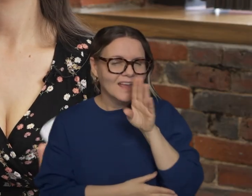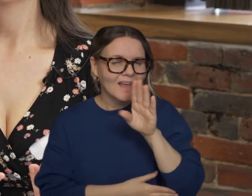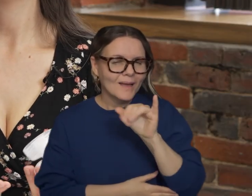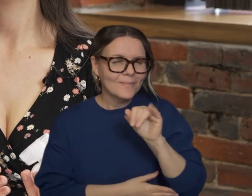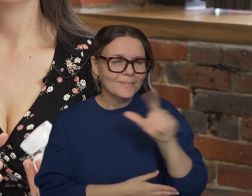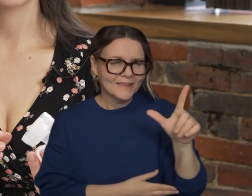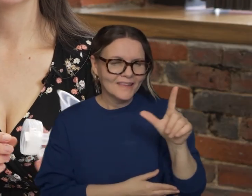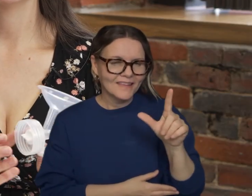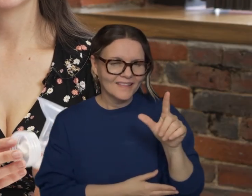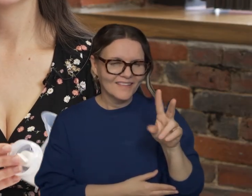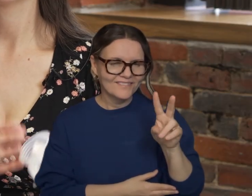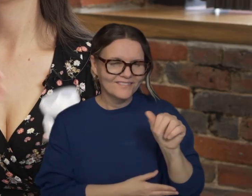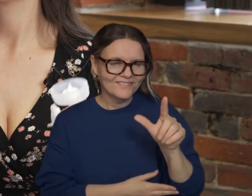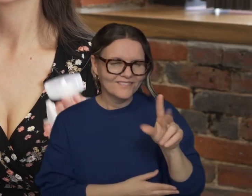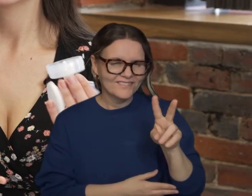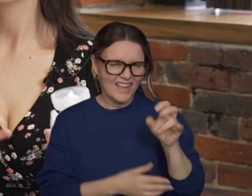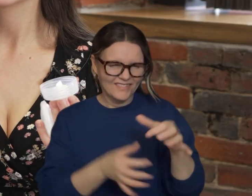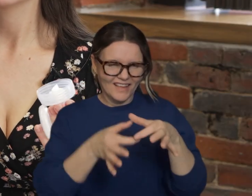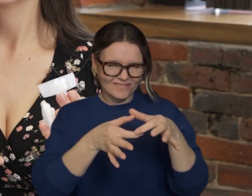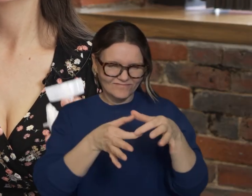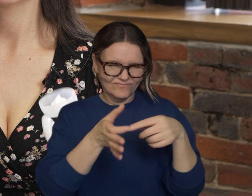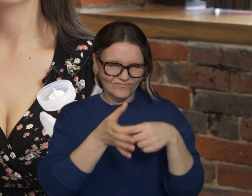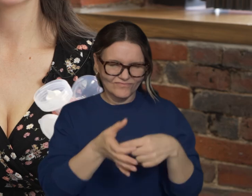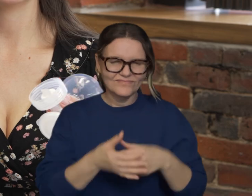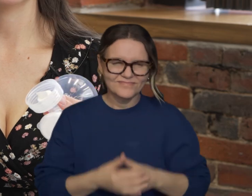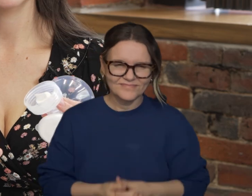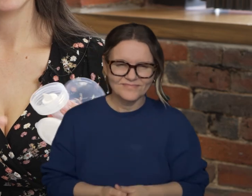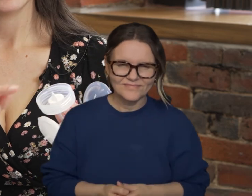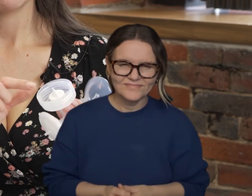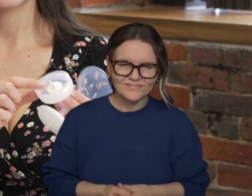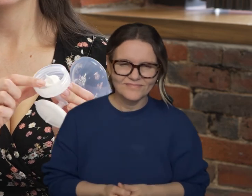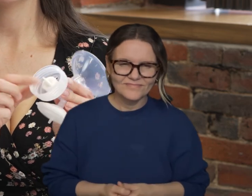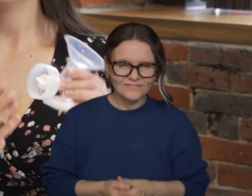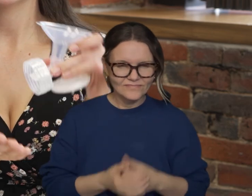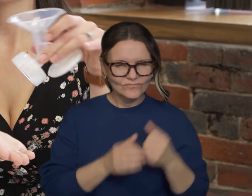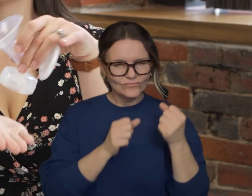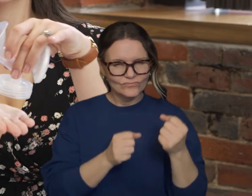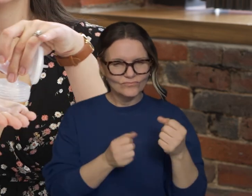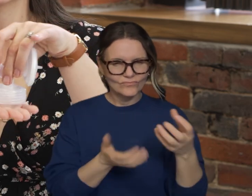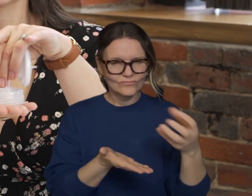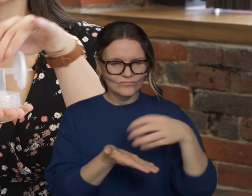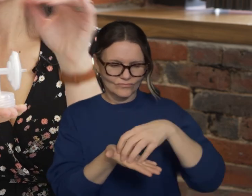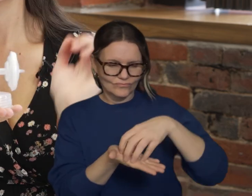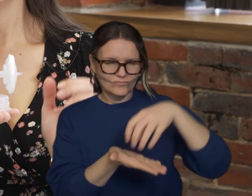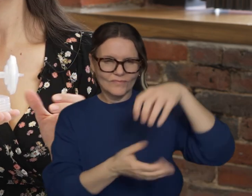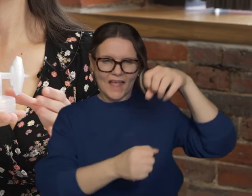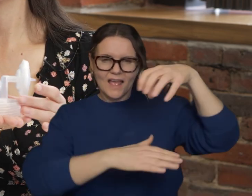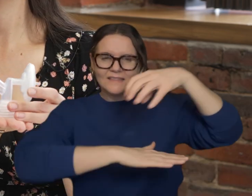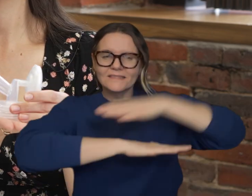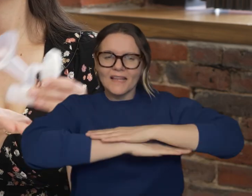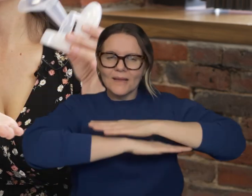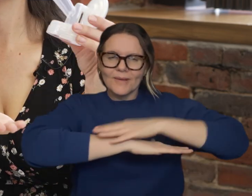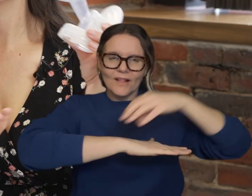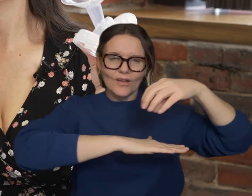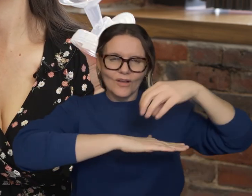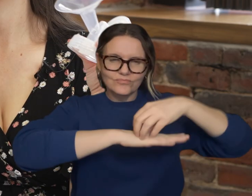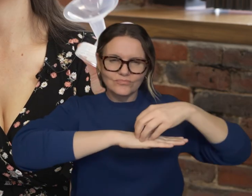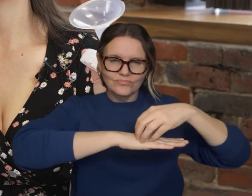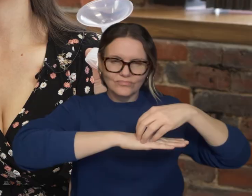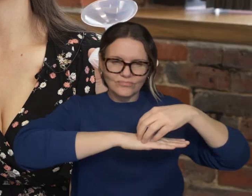it comes with two duckbill valves which I'll kind of talk about a little a little bit more soon but the duck bill valves are really short and sturdy so nothing tips over when you're emptying your